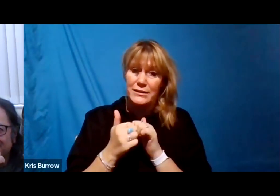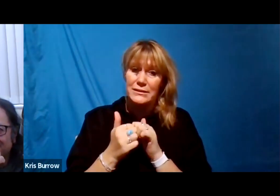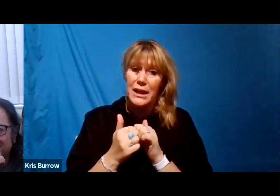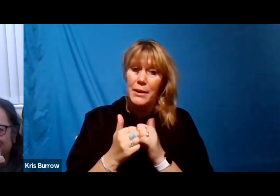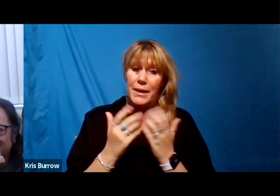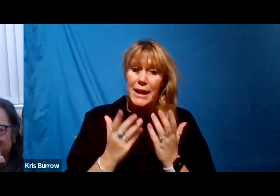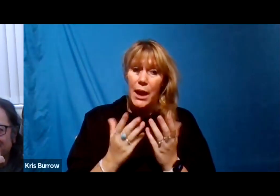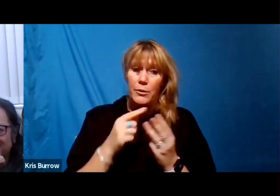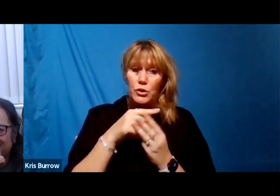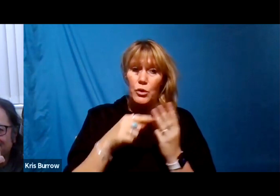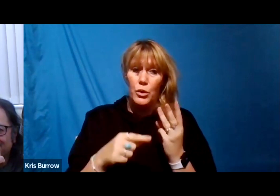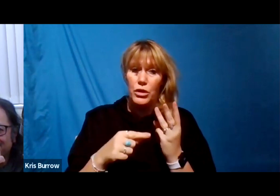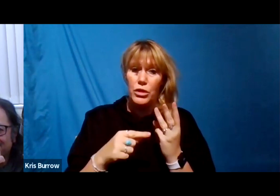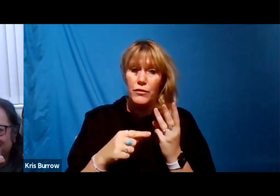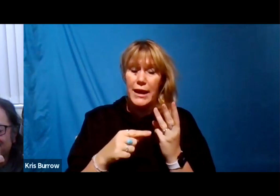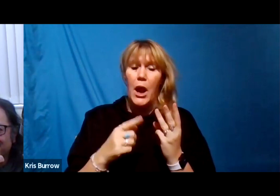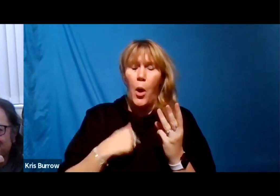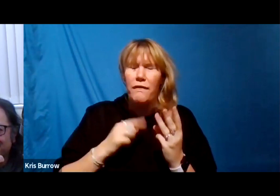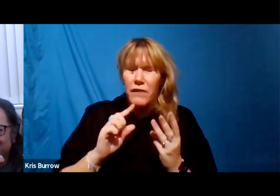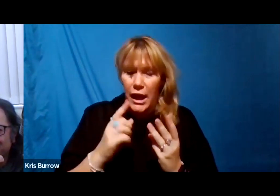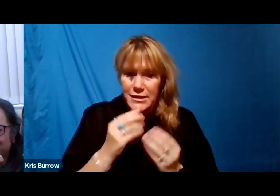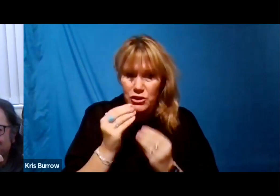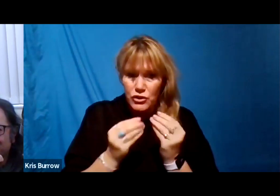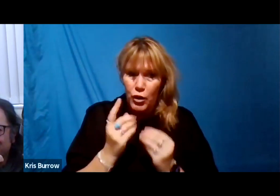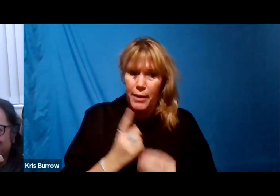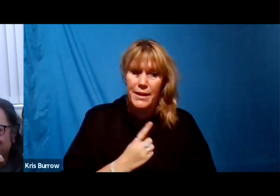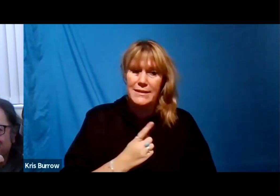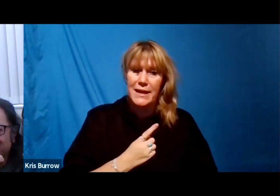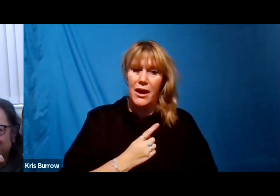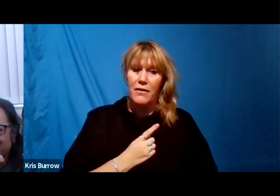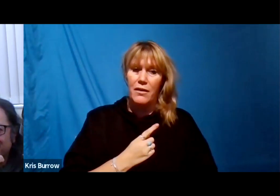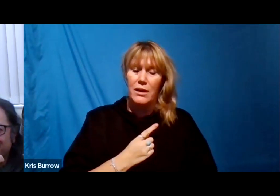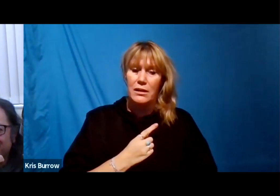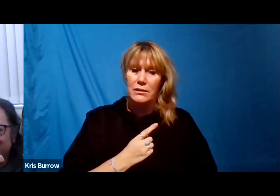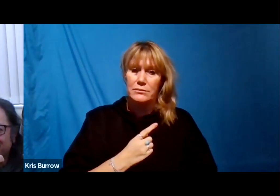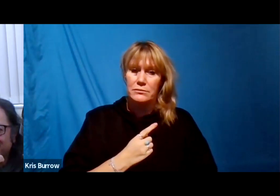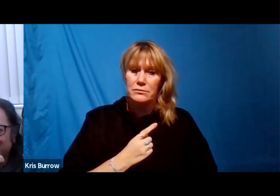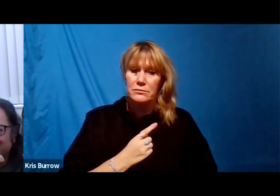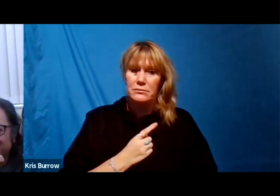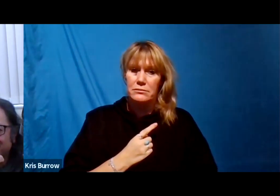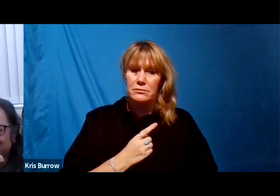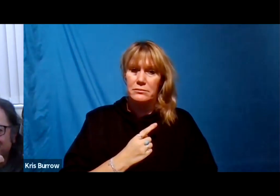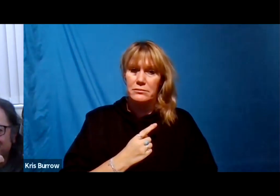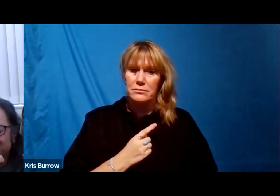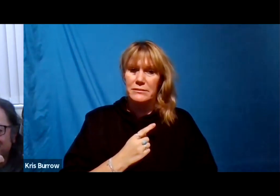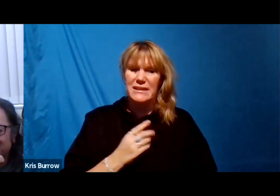then that'll be our reward. We can talk about inclusion,